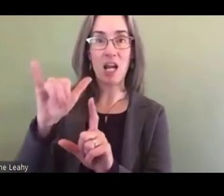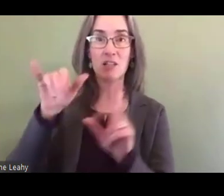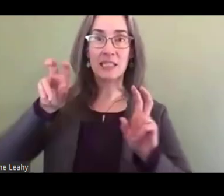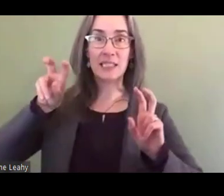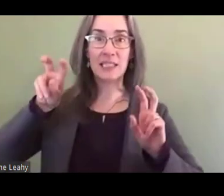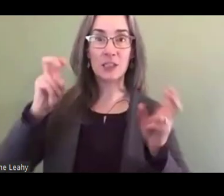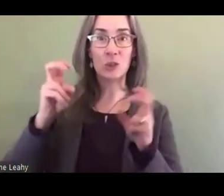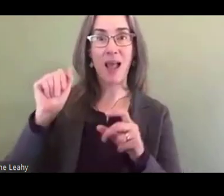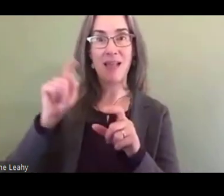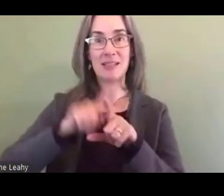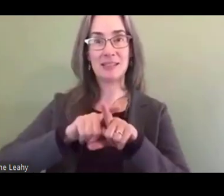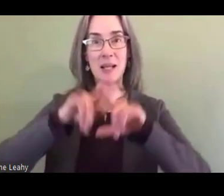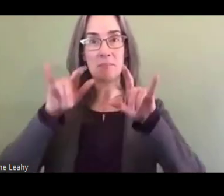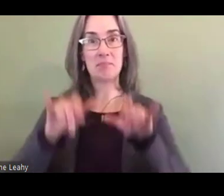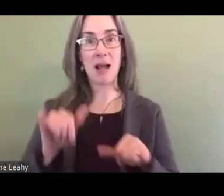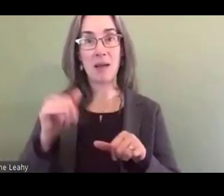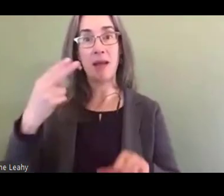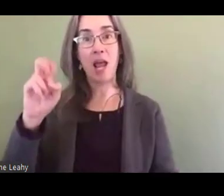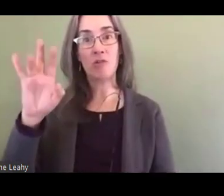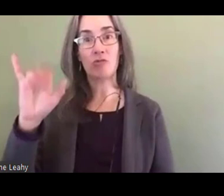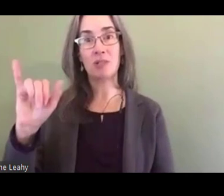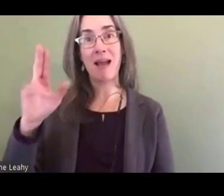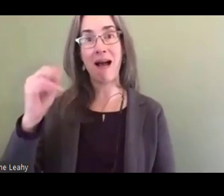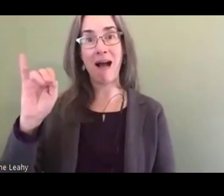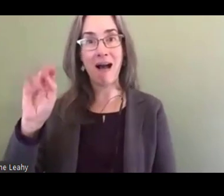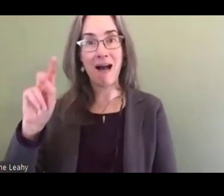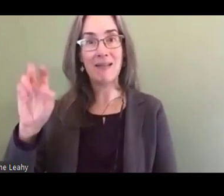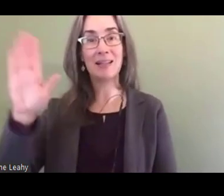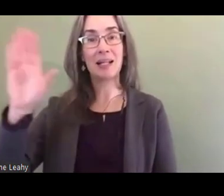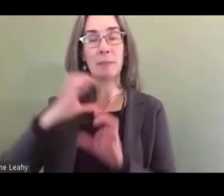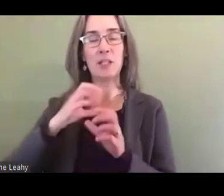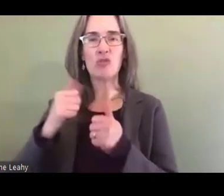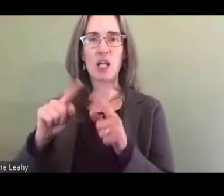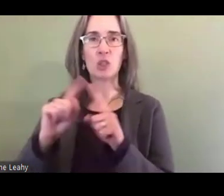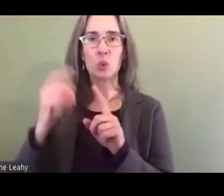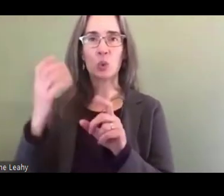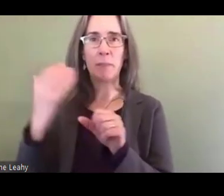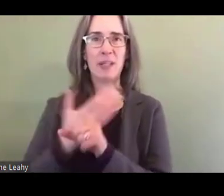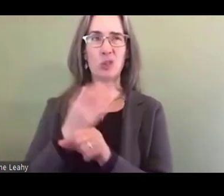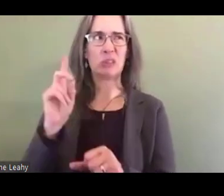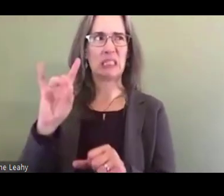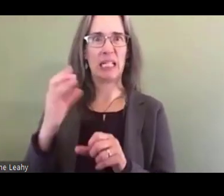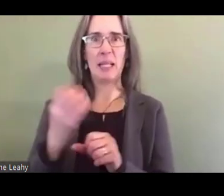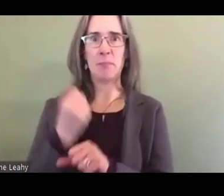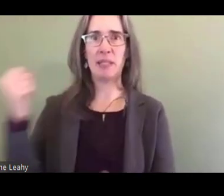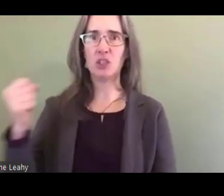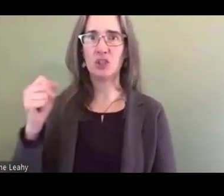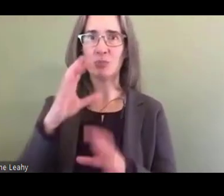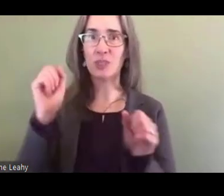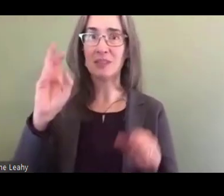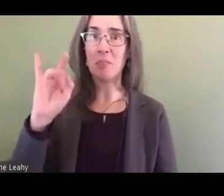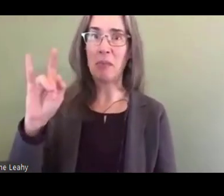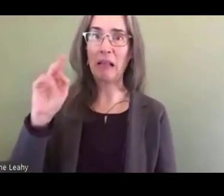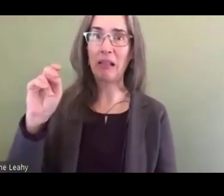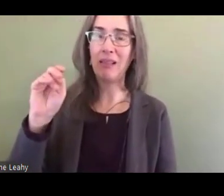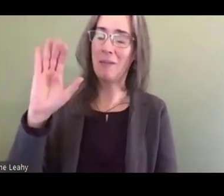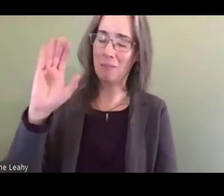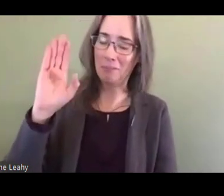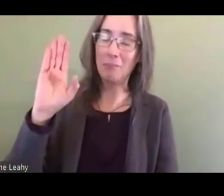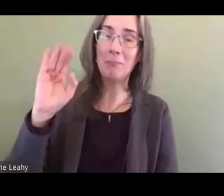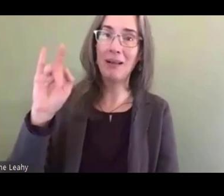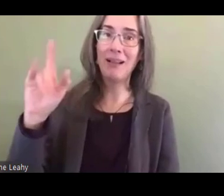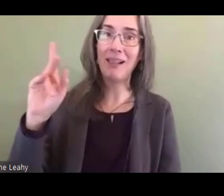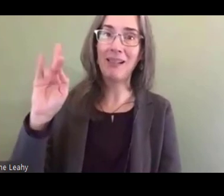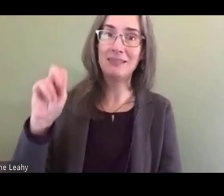At the same time that Henry Hyde's committee was trying to impeach or did impeach President Bill Clinton.